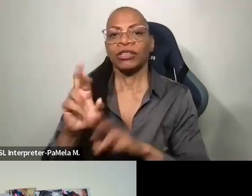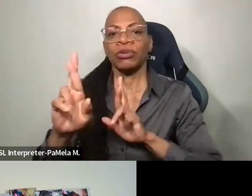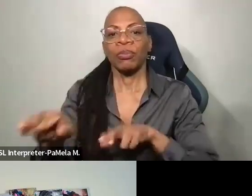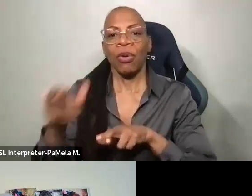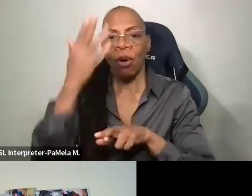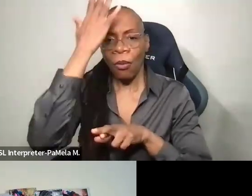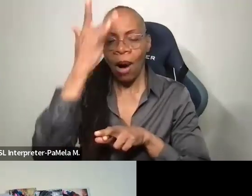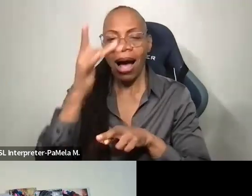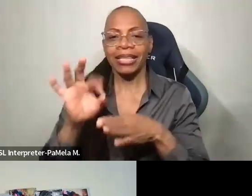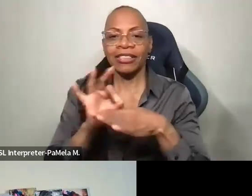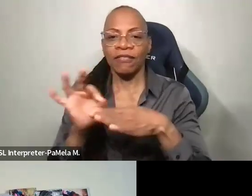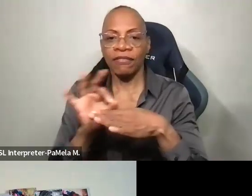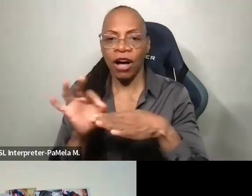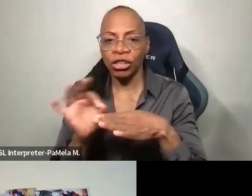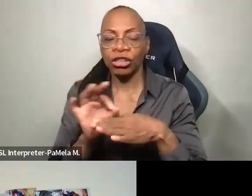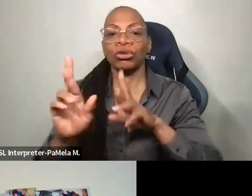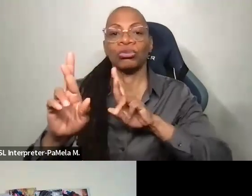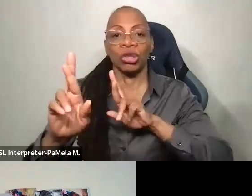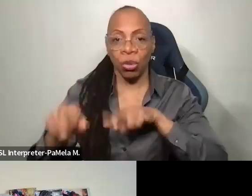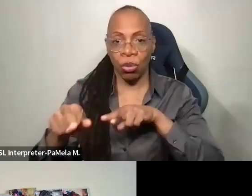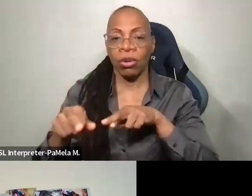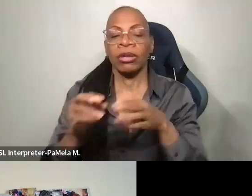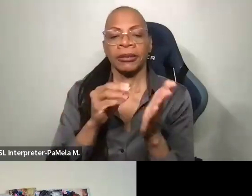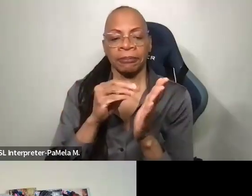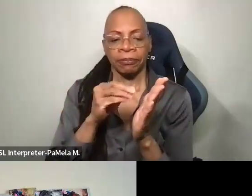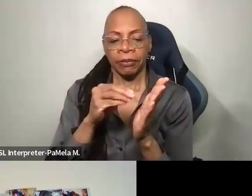to kind of record that particular issue.